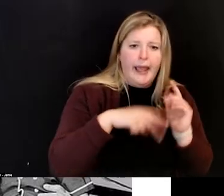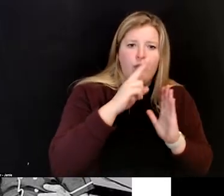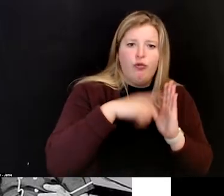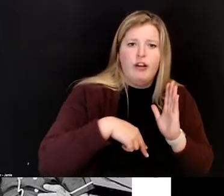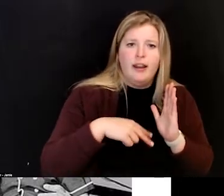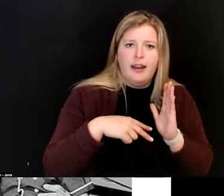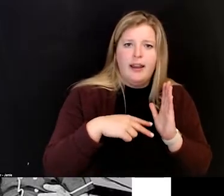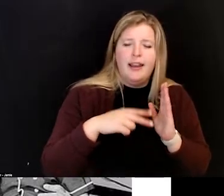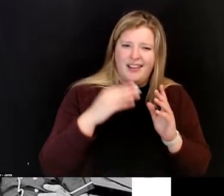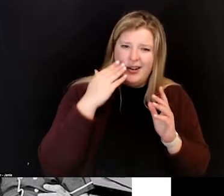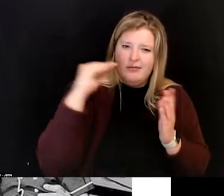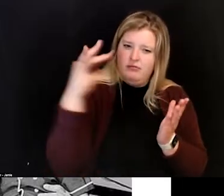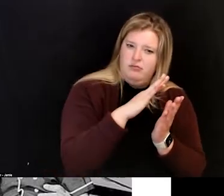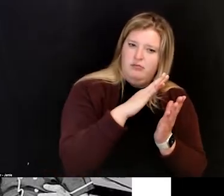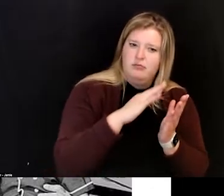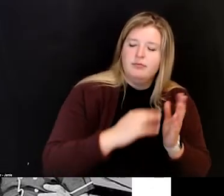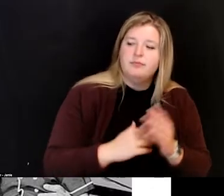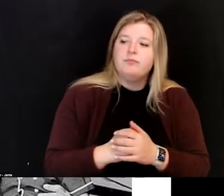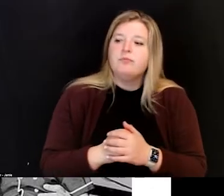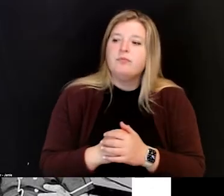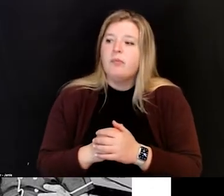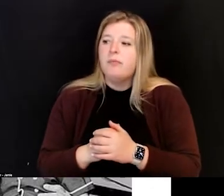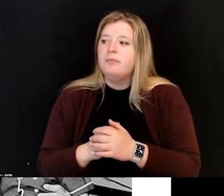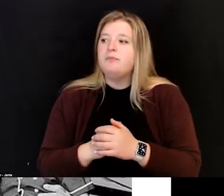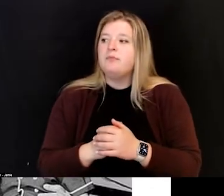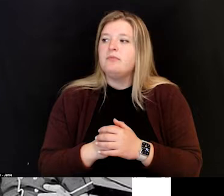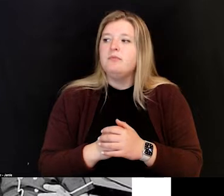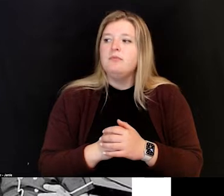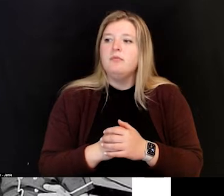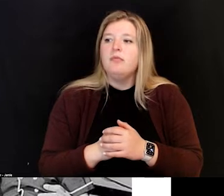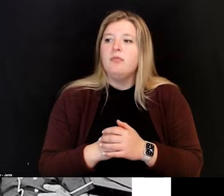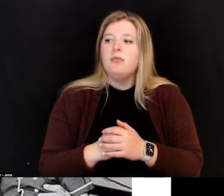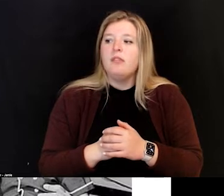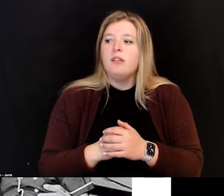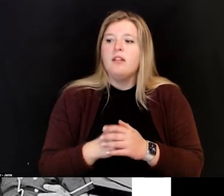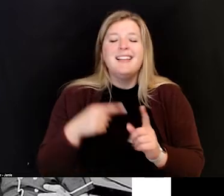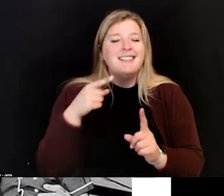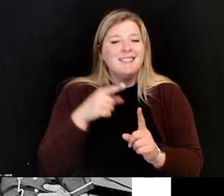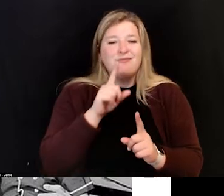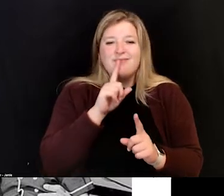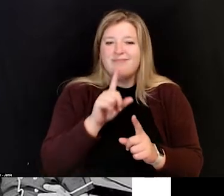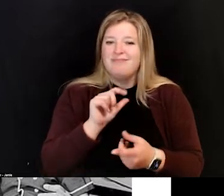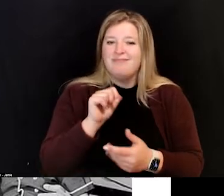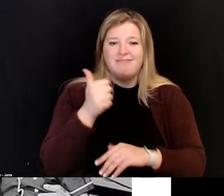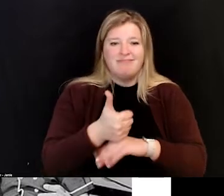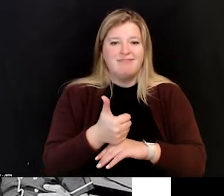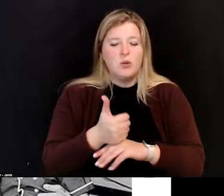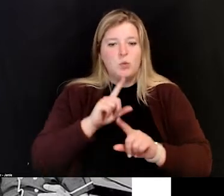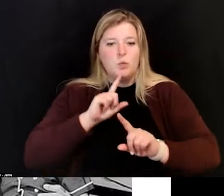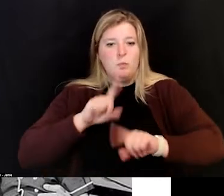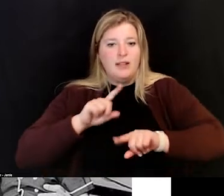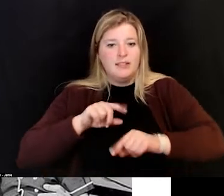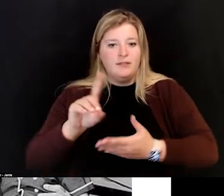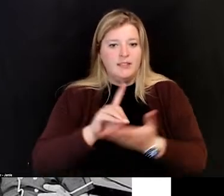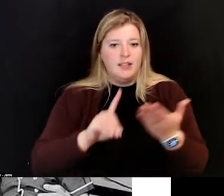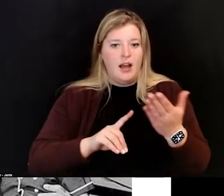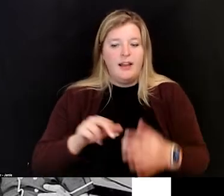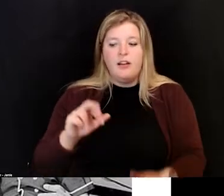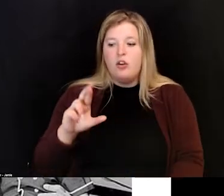A great deal of this is really, again, about implementing responsive design. And so Reflow is a new standard,